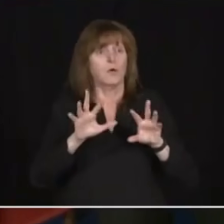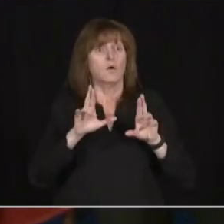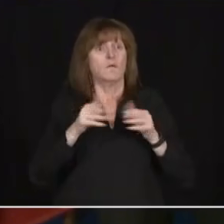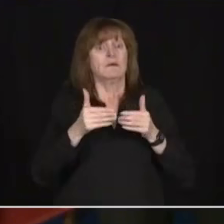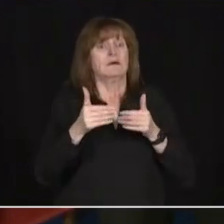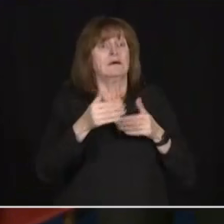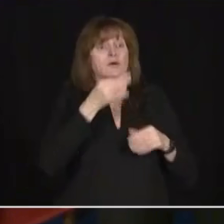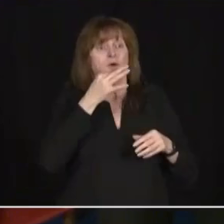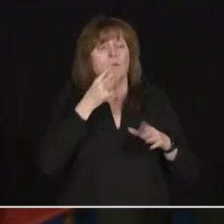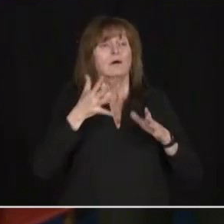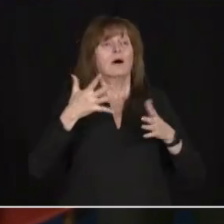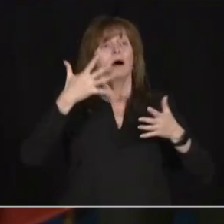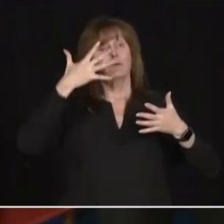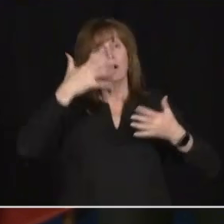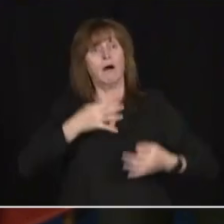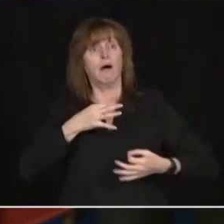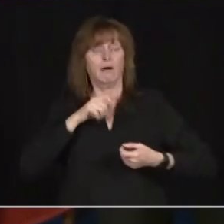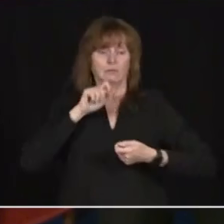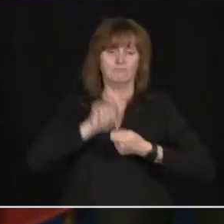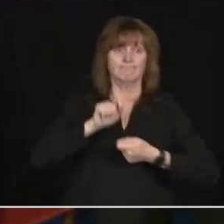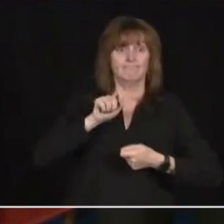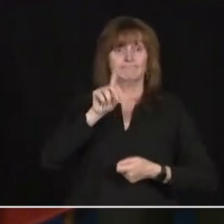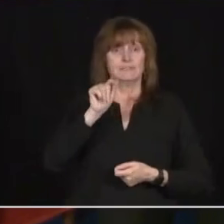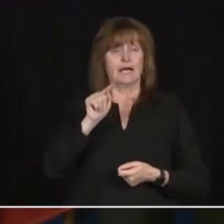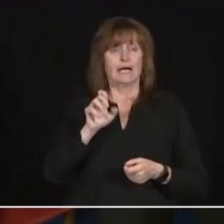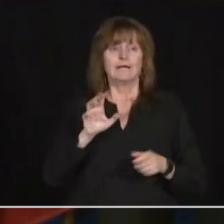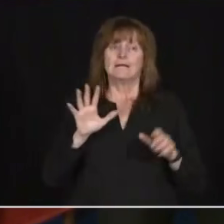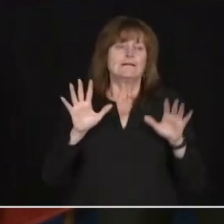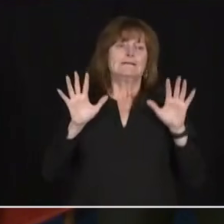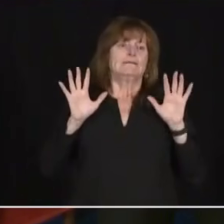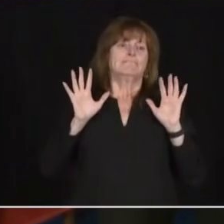hopefully sooner than later. I can't give you definitive date but